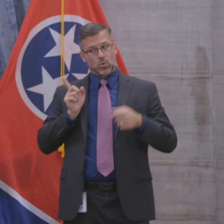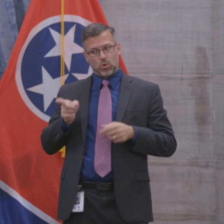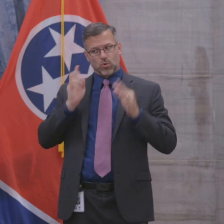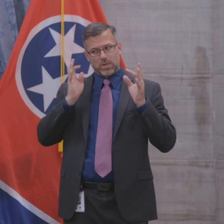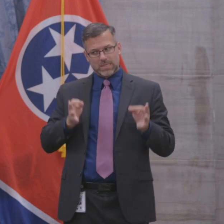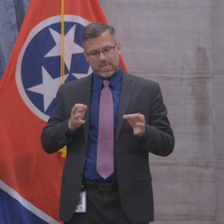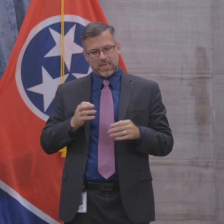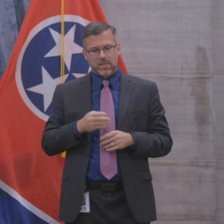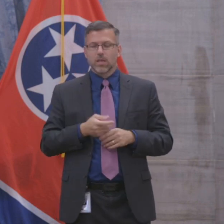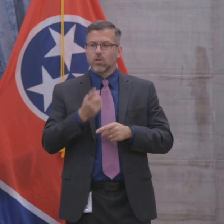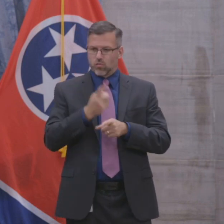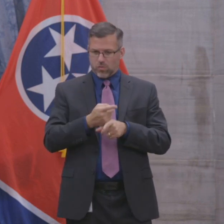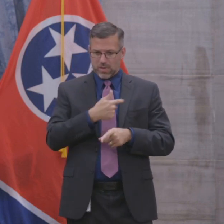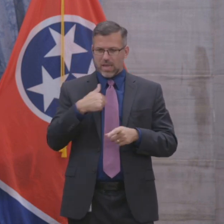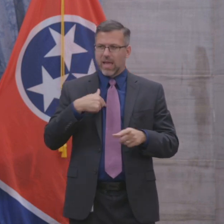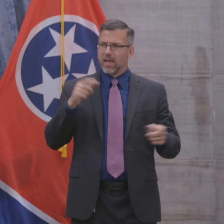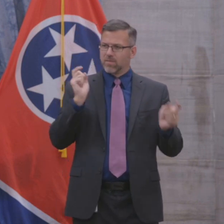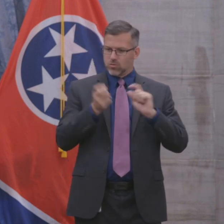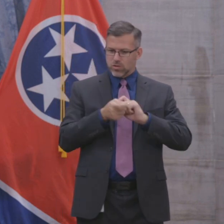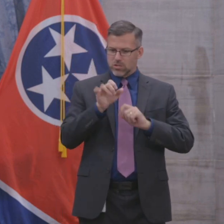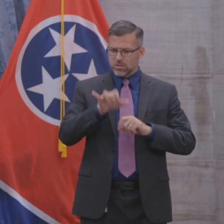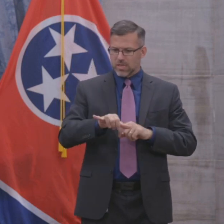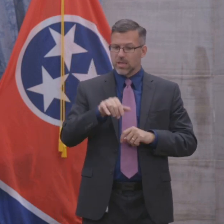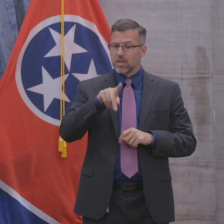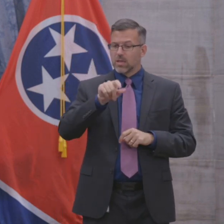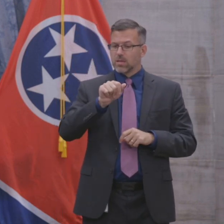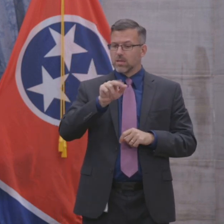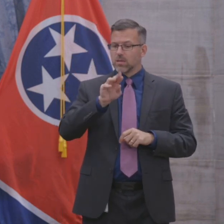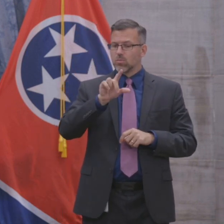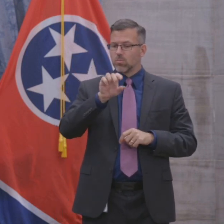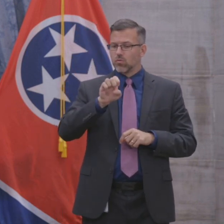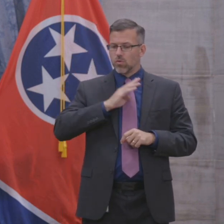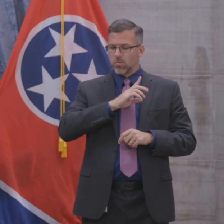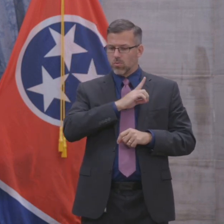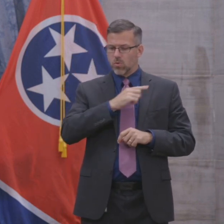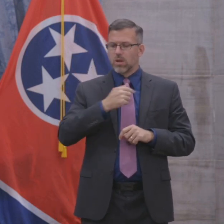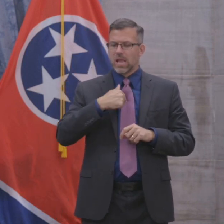crimes. GOV. LEE: Yeah, so we're talking about that within our office. Working with the parole